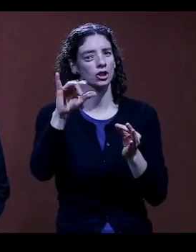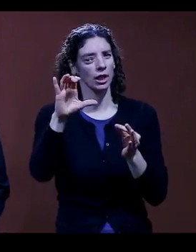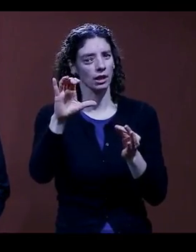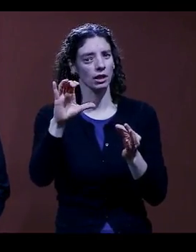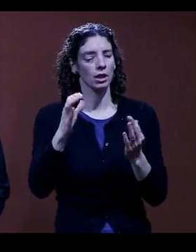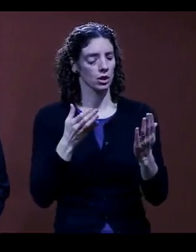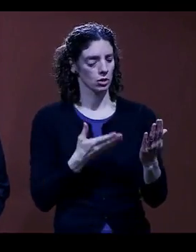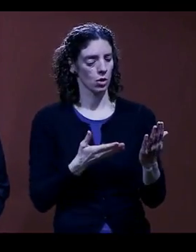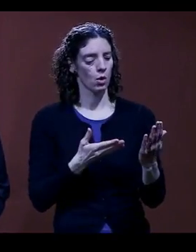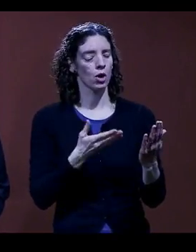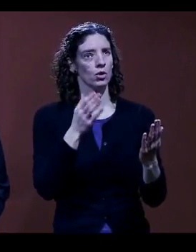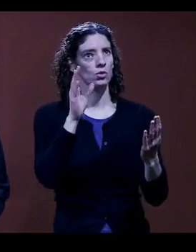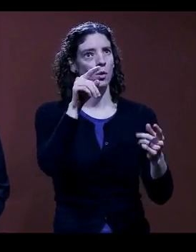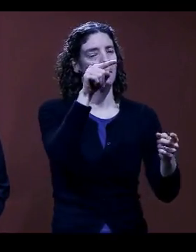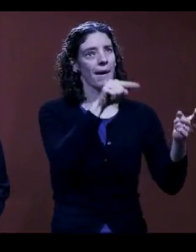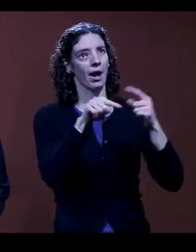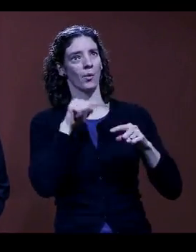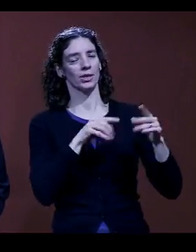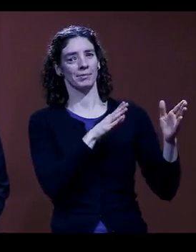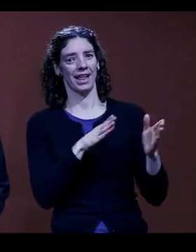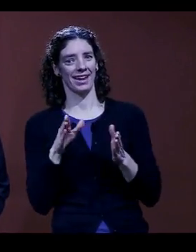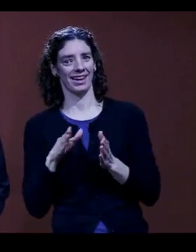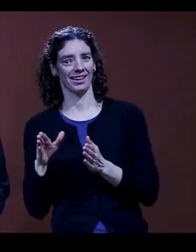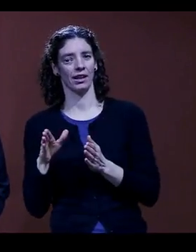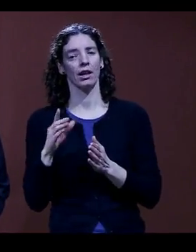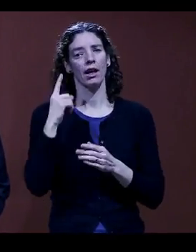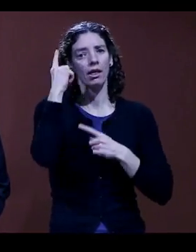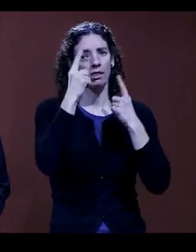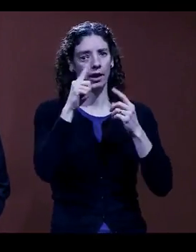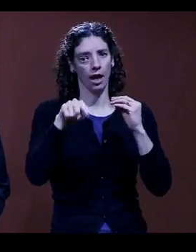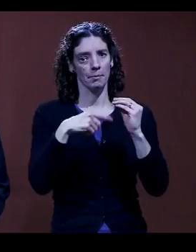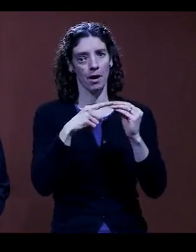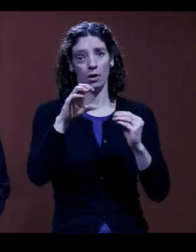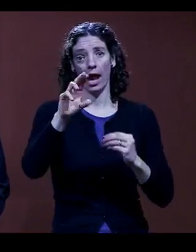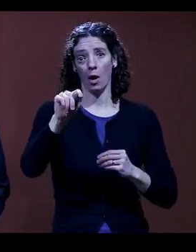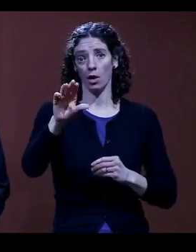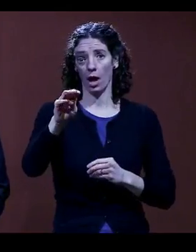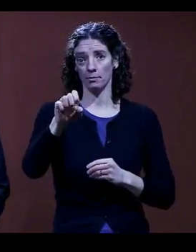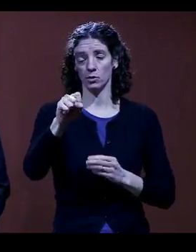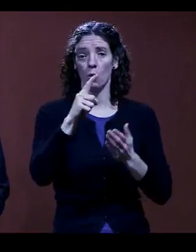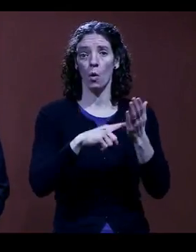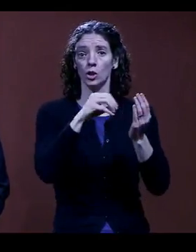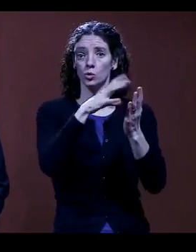Think about the outcomes, what students are currently achieving, and kind of work backwards